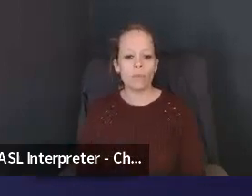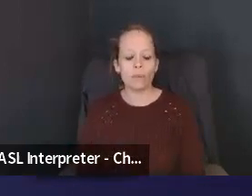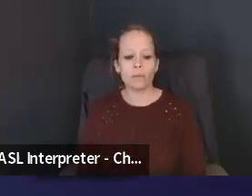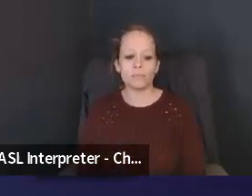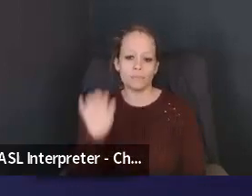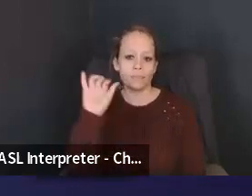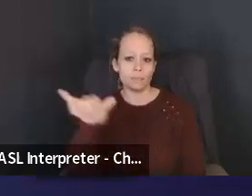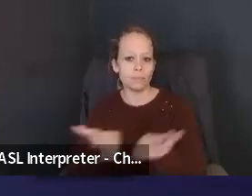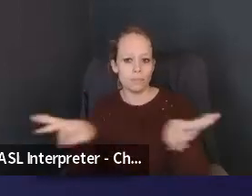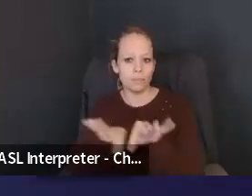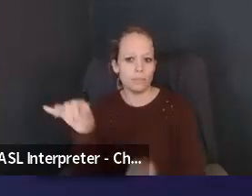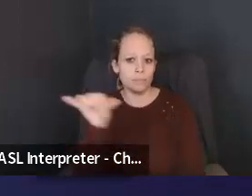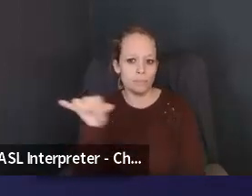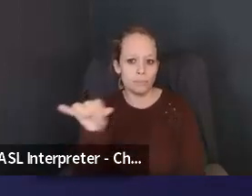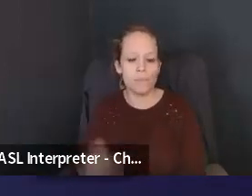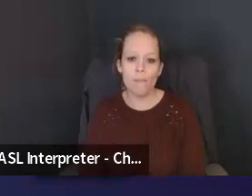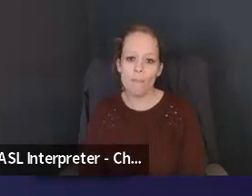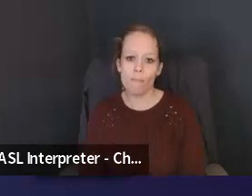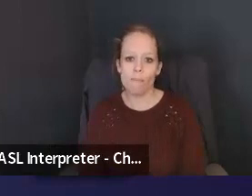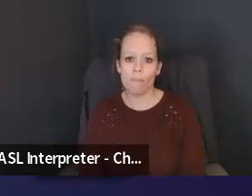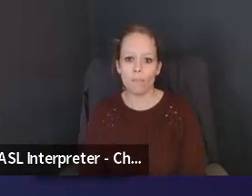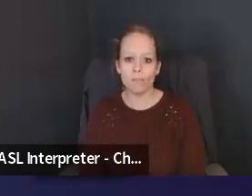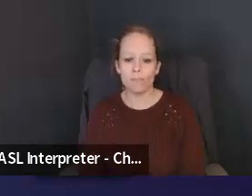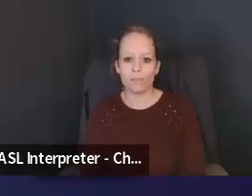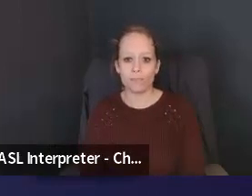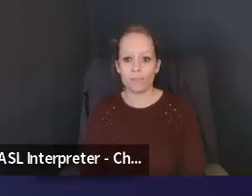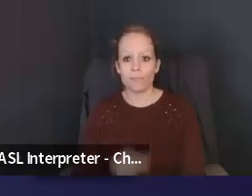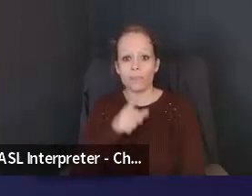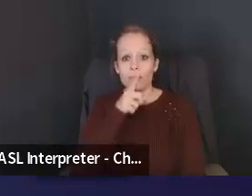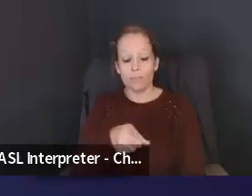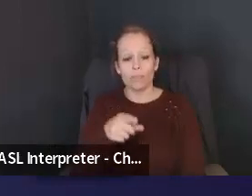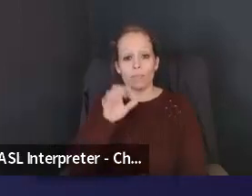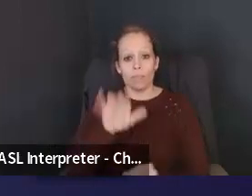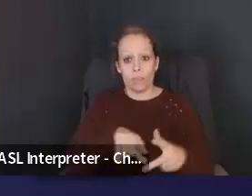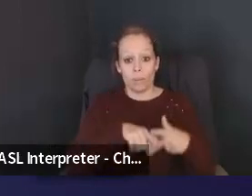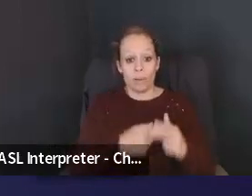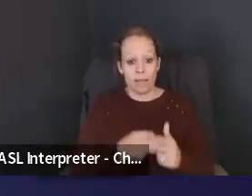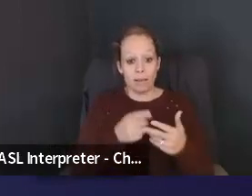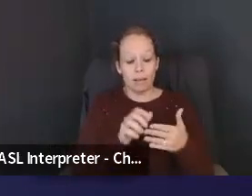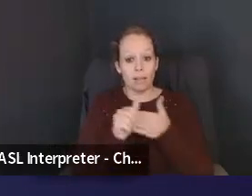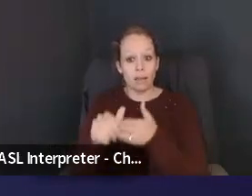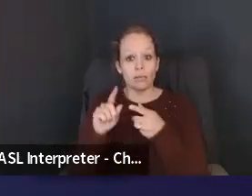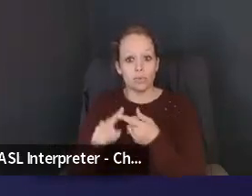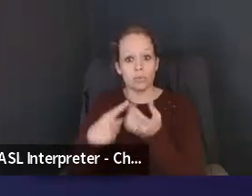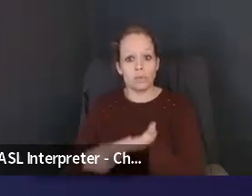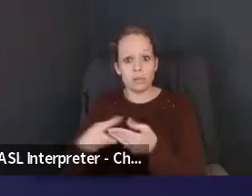important as well. And it's really a prelude to the discussion of staff and resources in many